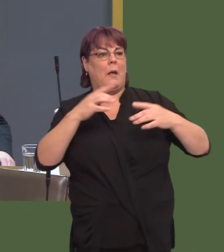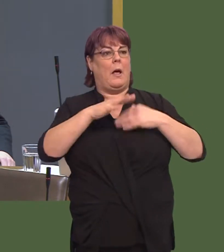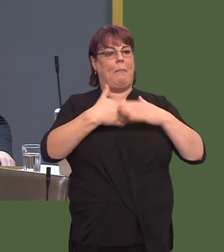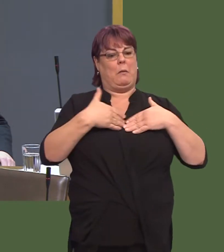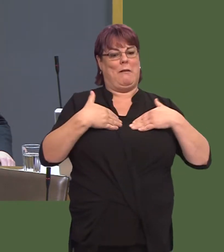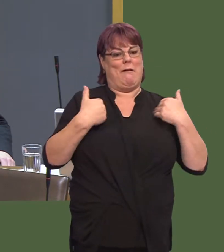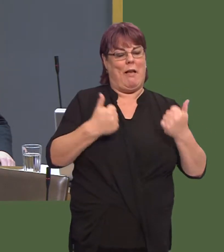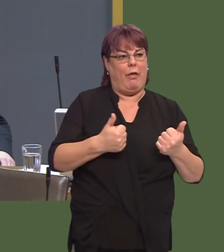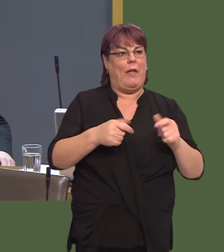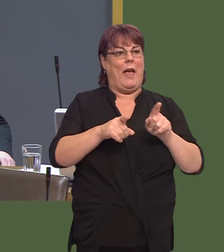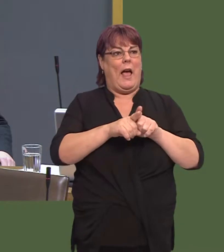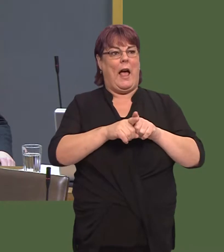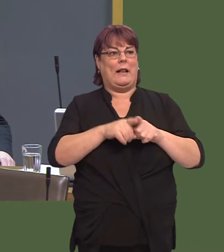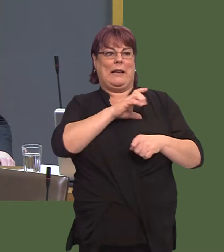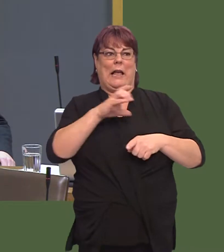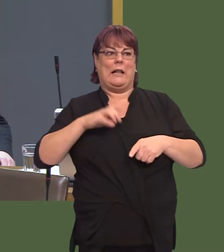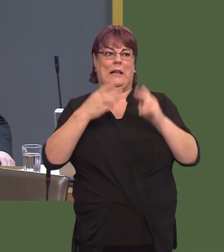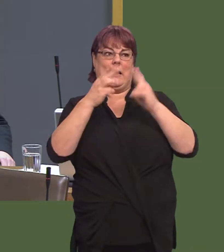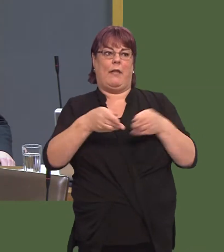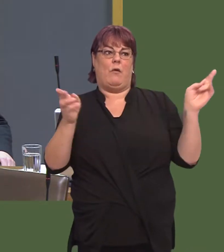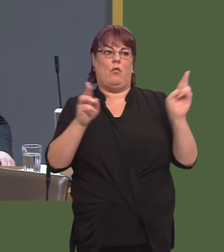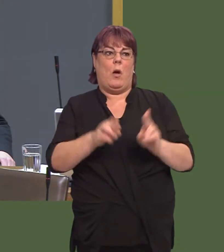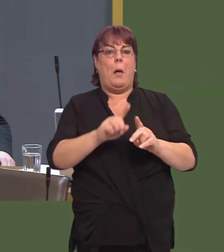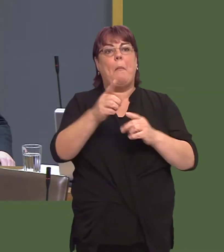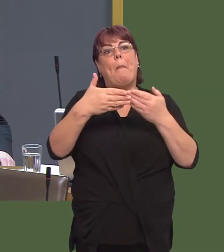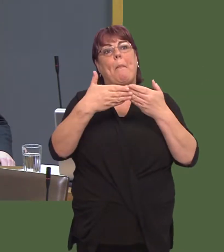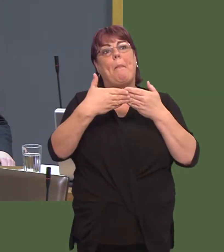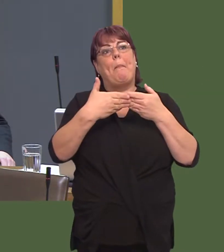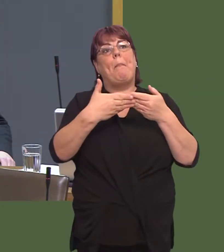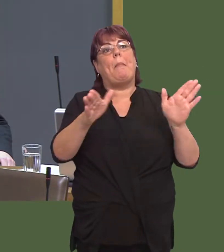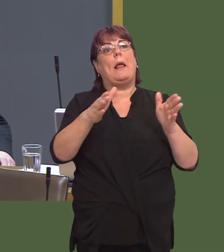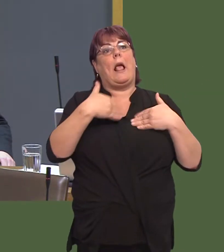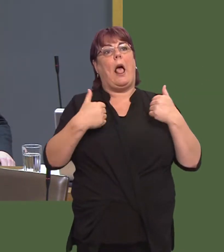But public health policy should be looking at all problematic substance use.